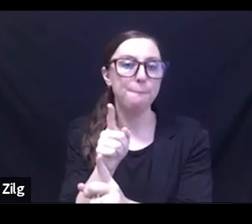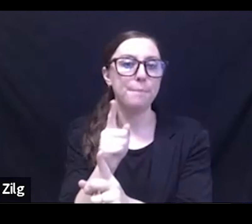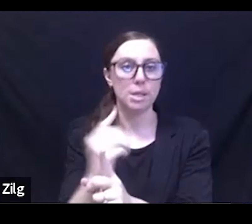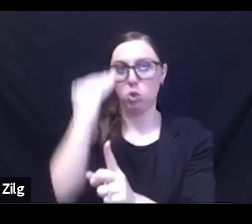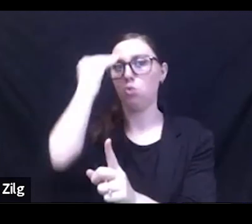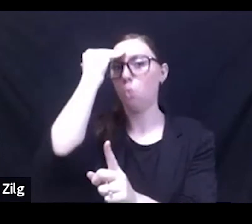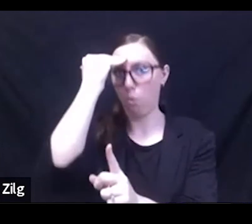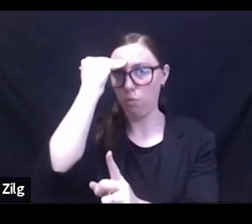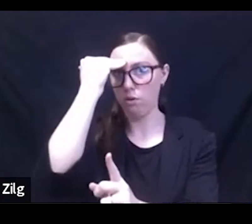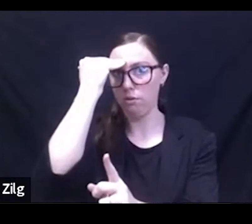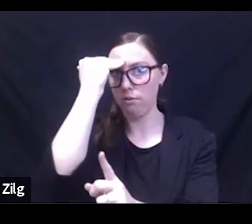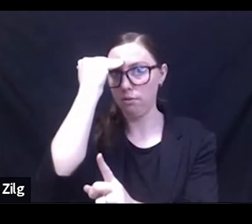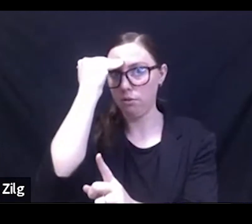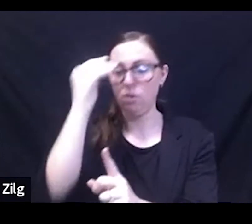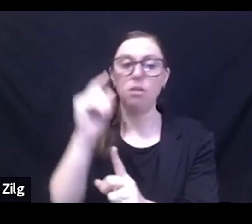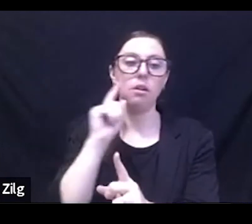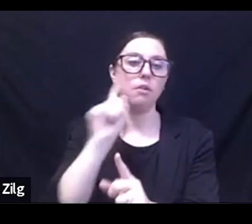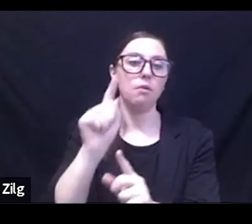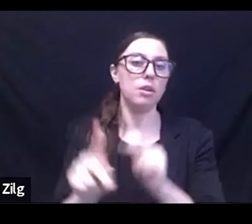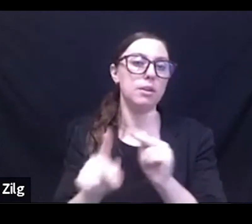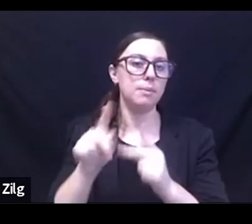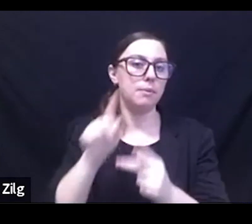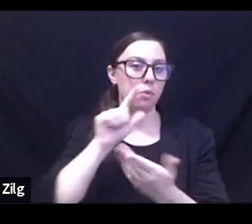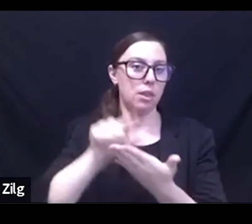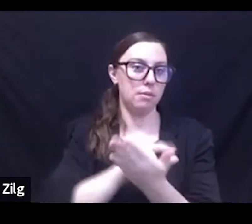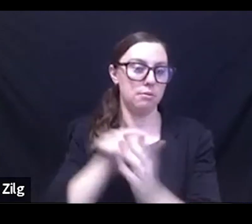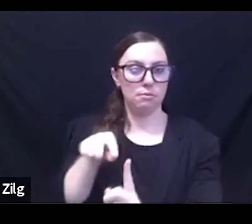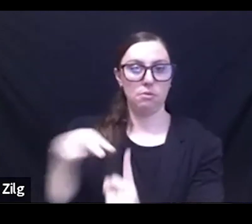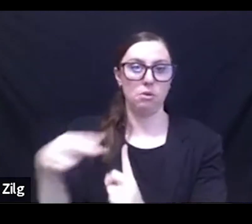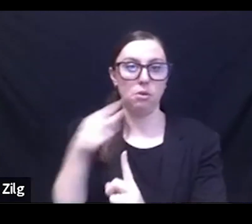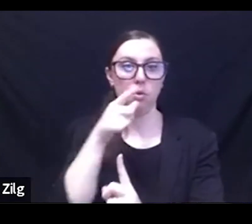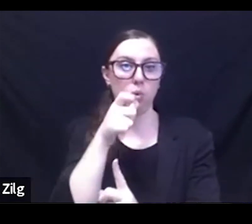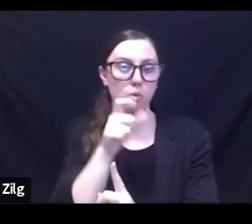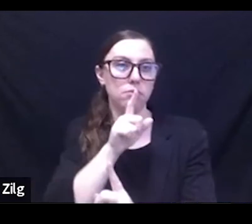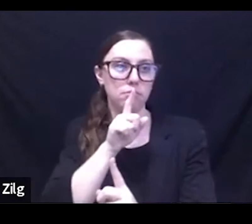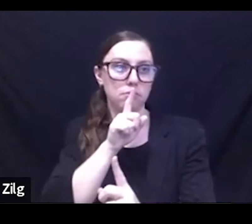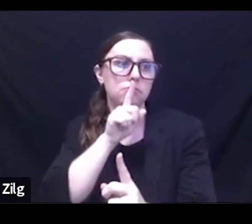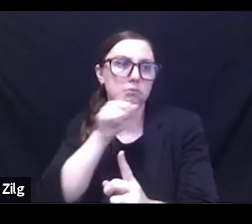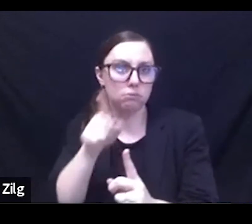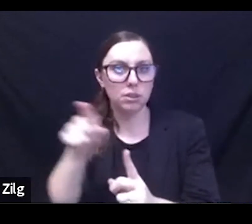known to the folks on the legal side who ultimately get to make the decisions